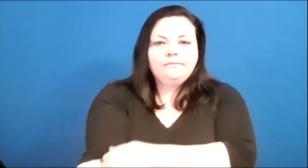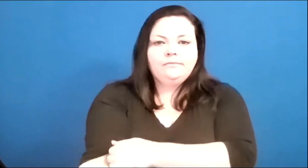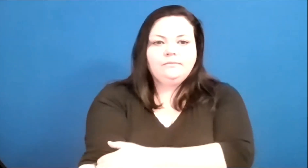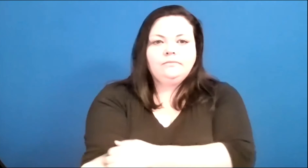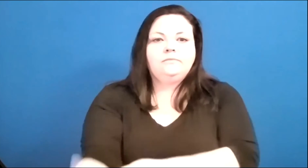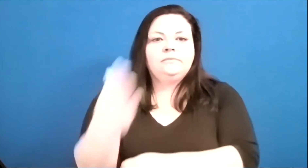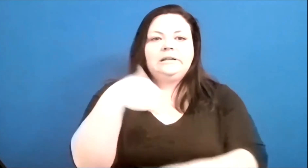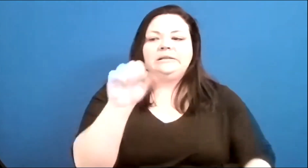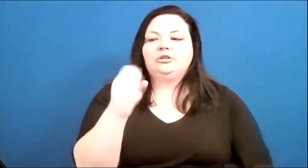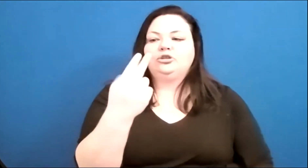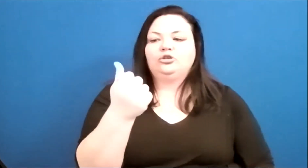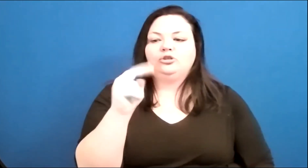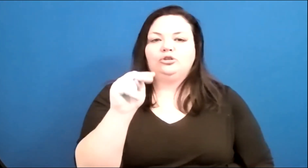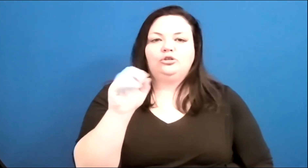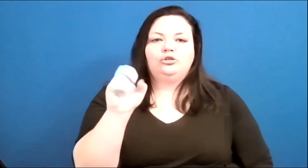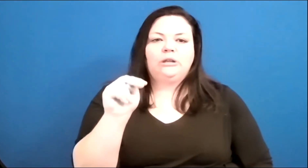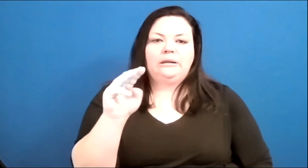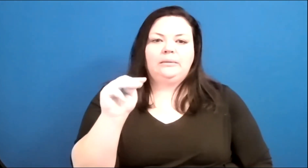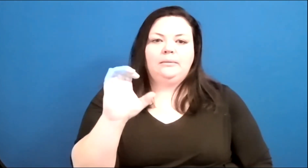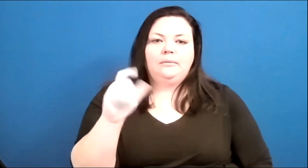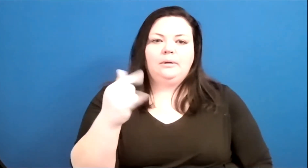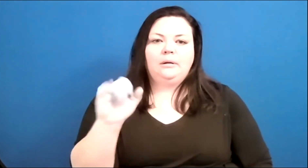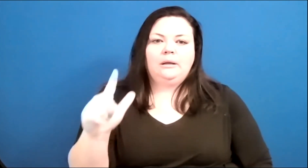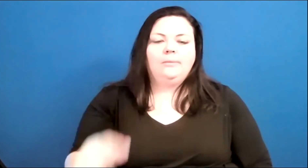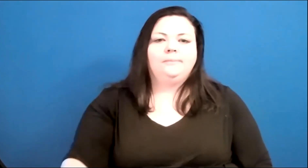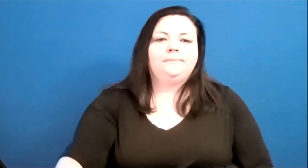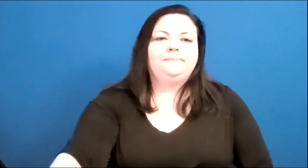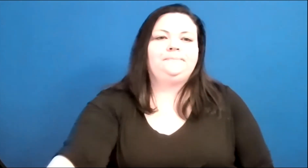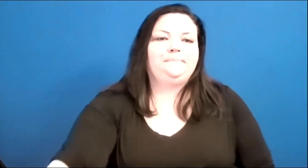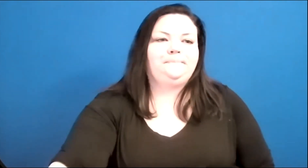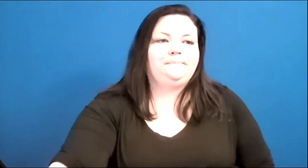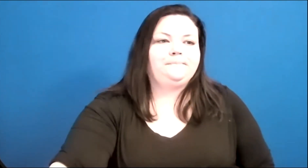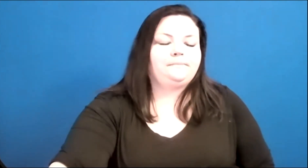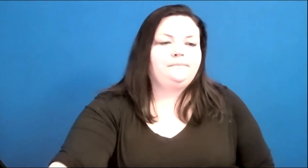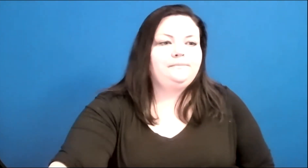Mcgill